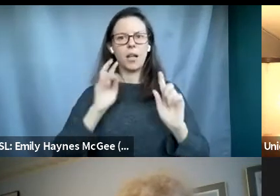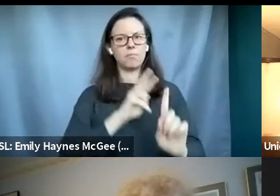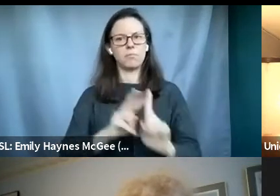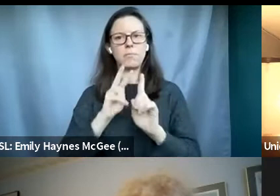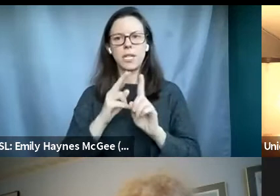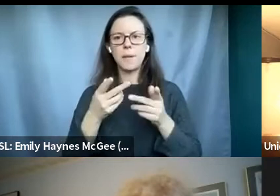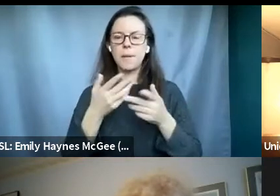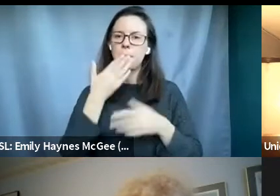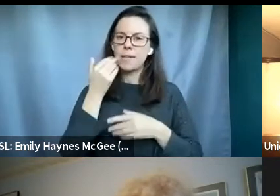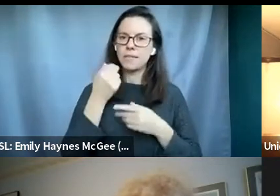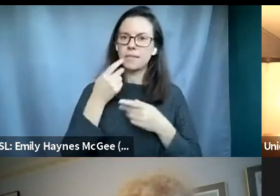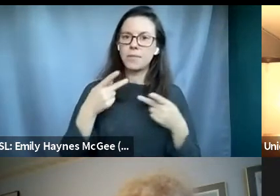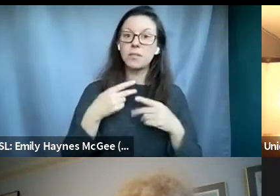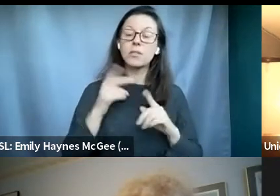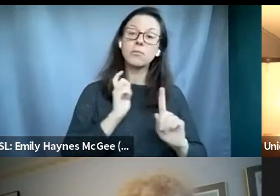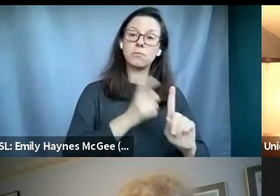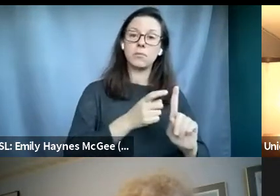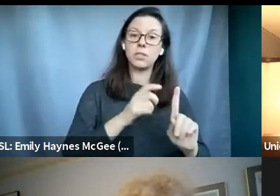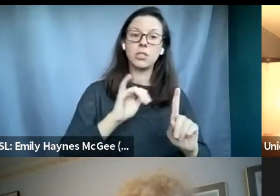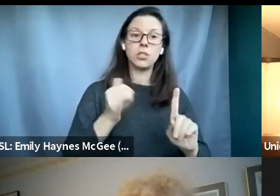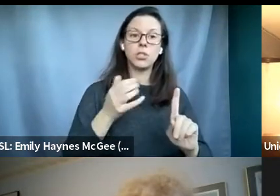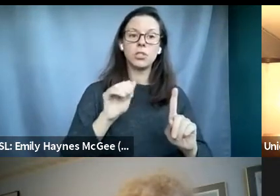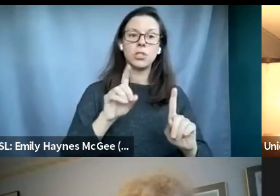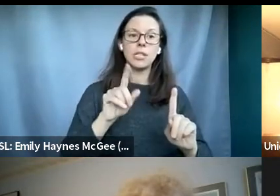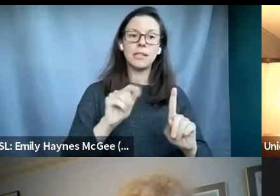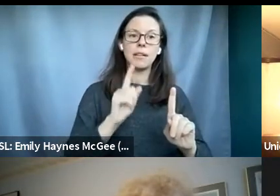So we gave a stipend for Jada to purchase goods for the conference and for organizing